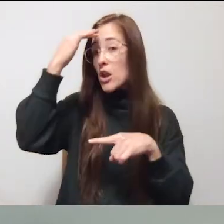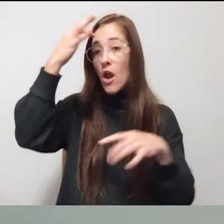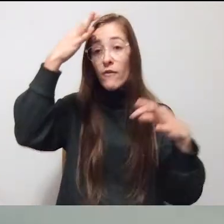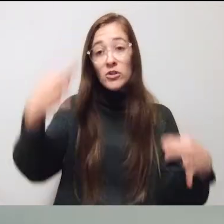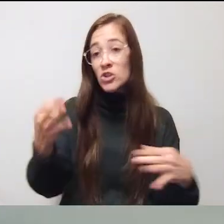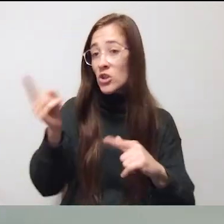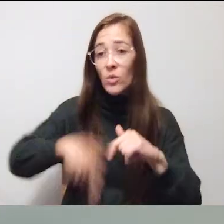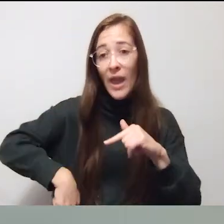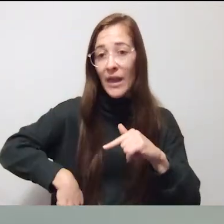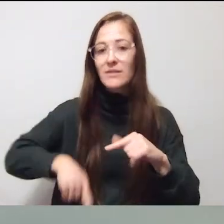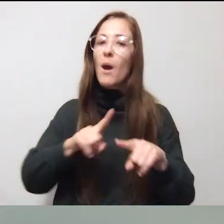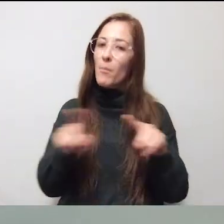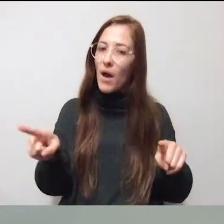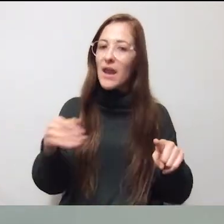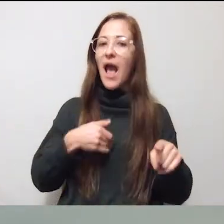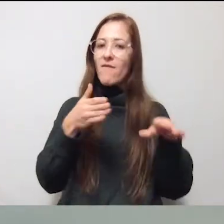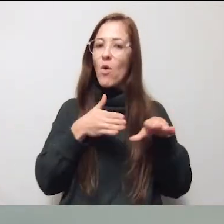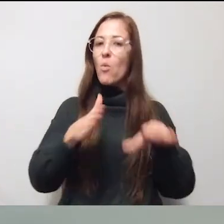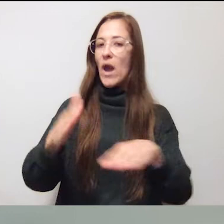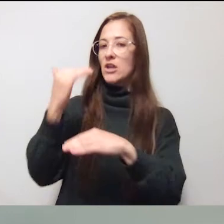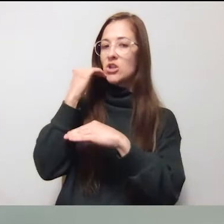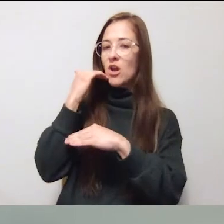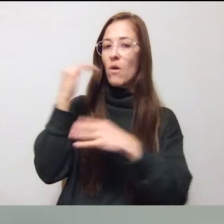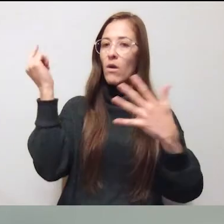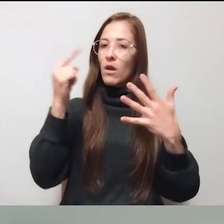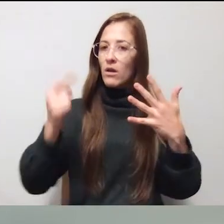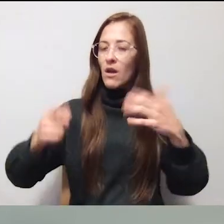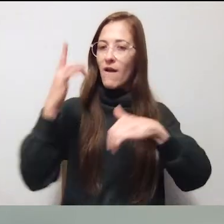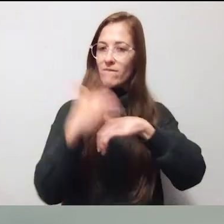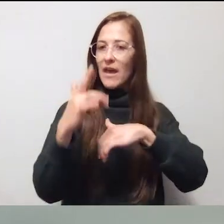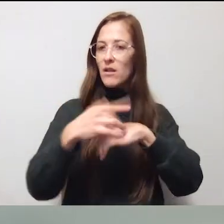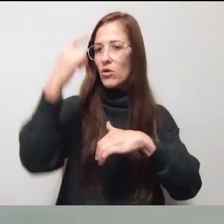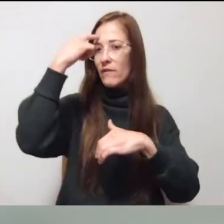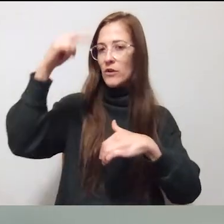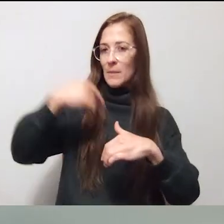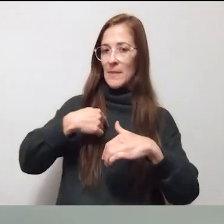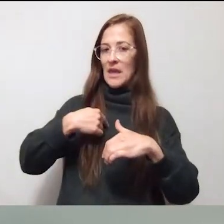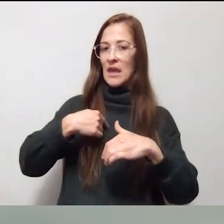but there is a way to know these are the things that are available to me no matter what happens.